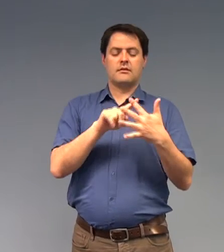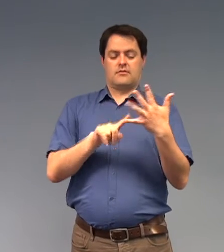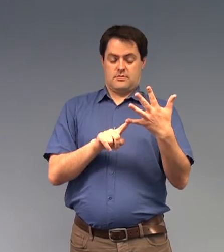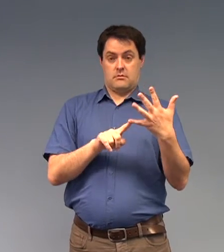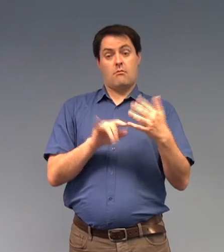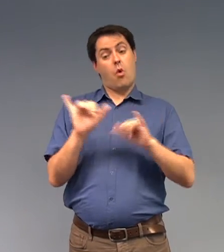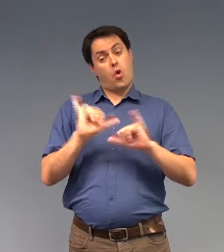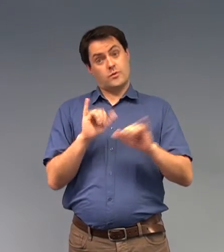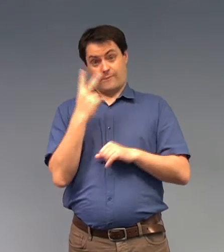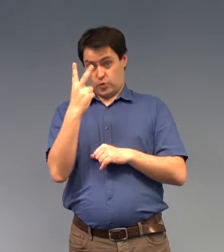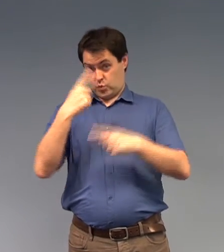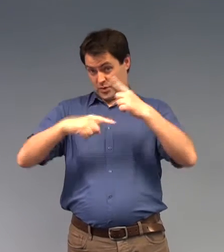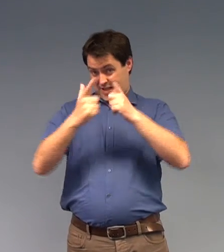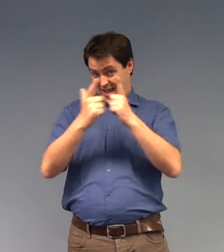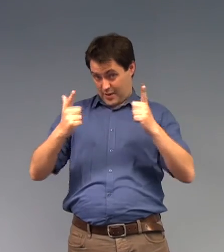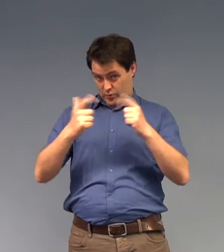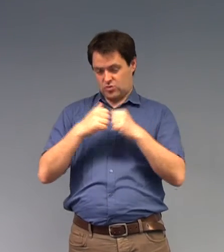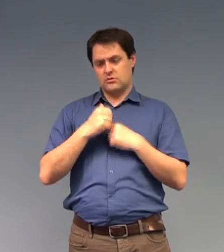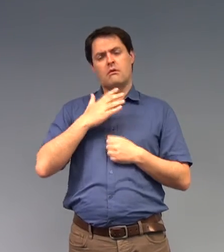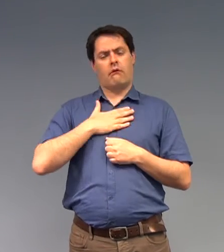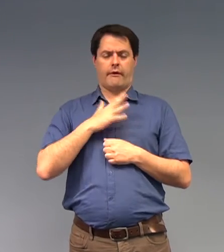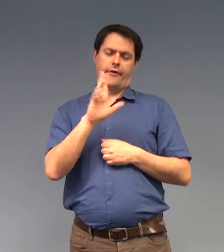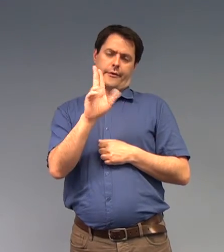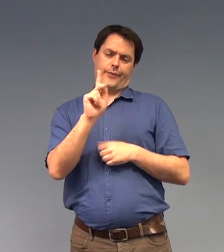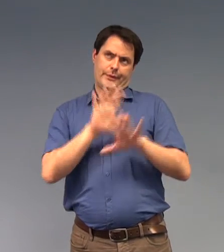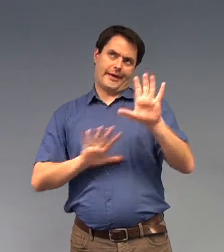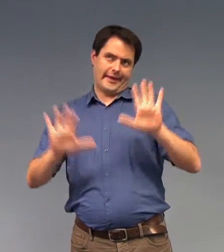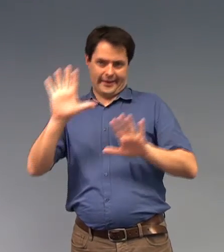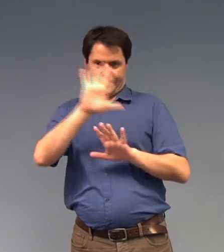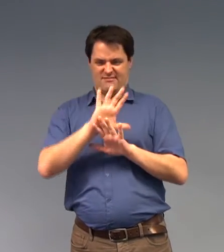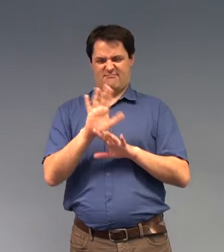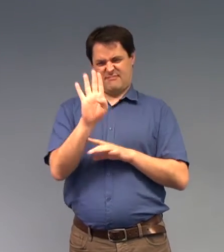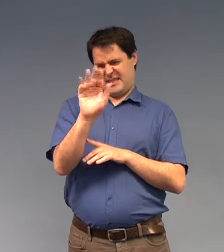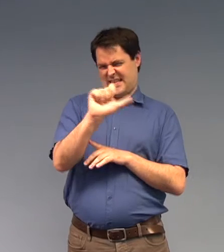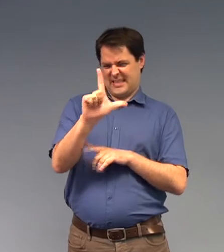And we also have two sign languages which are found in the United Kingdom: